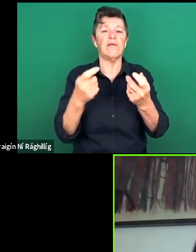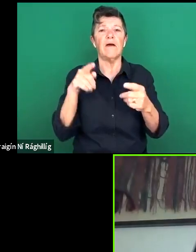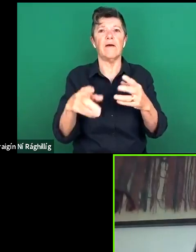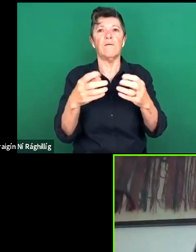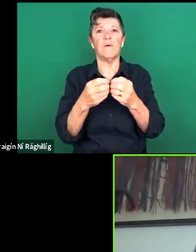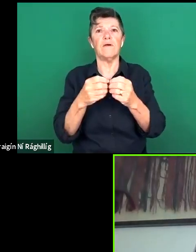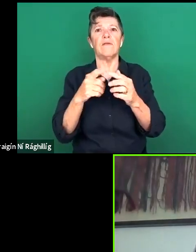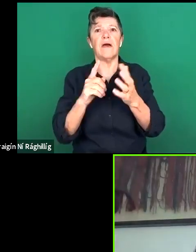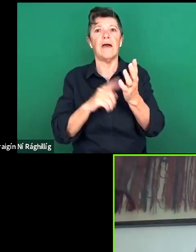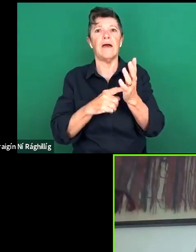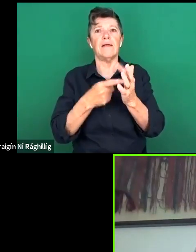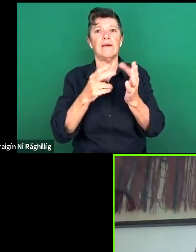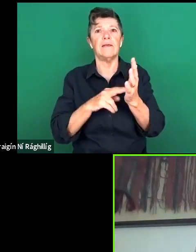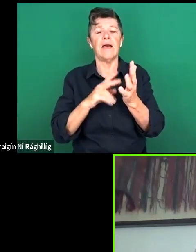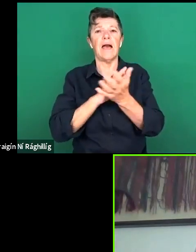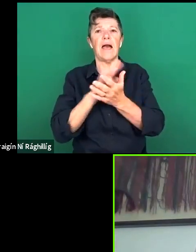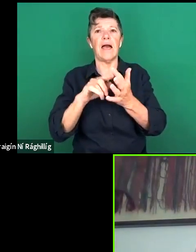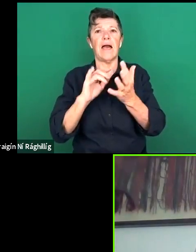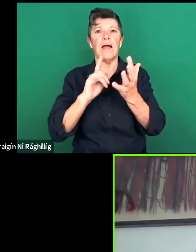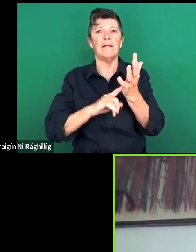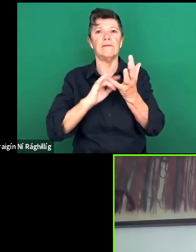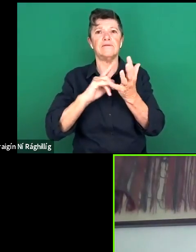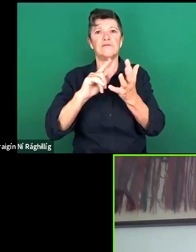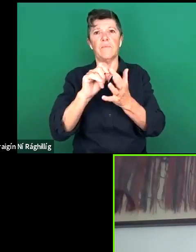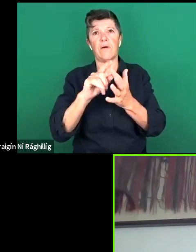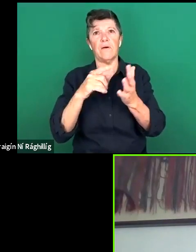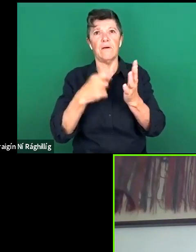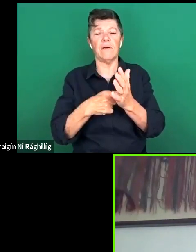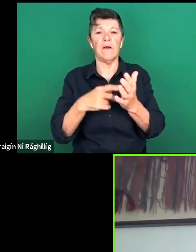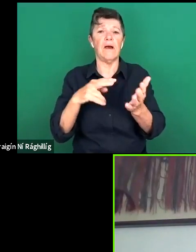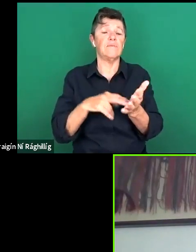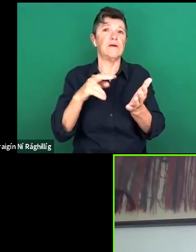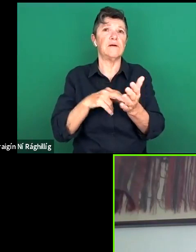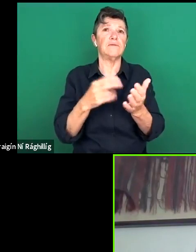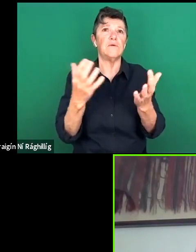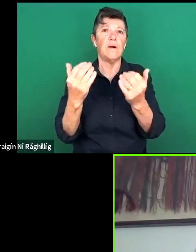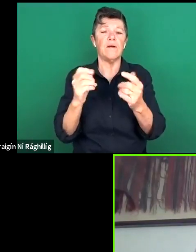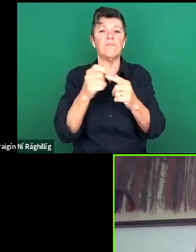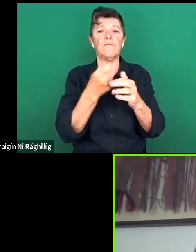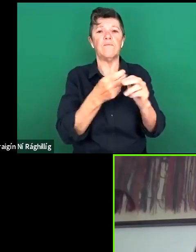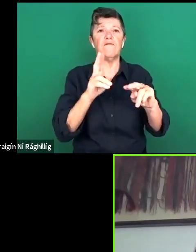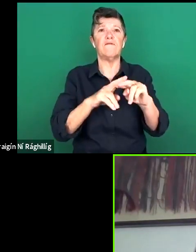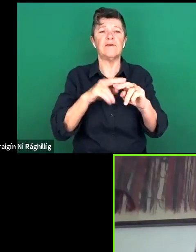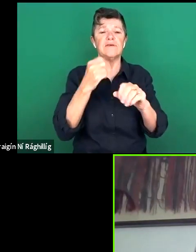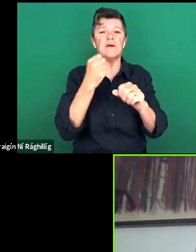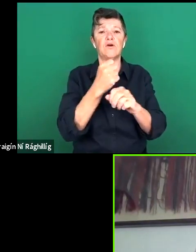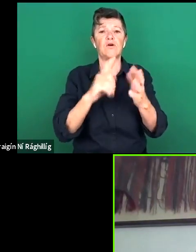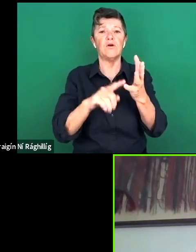Equity and association yat Professor H at the